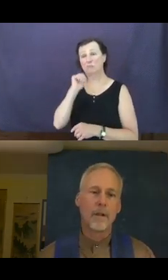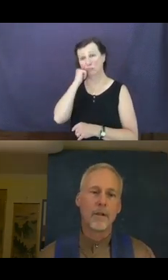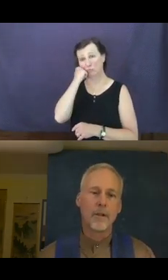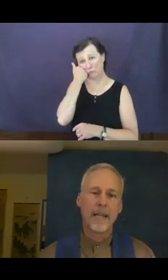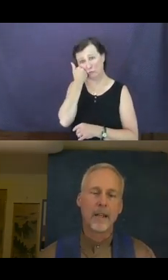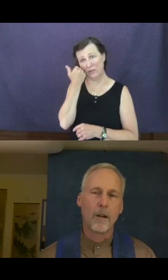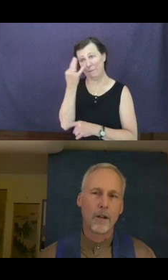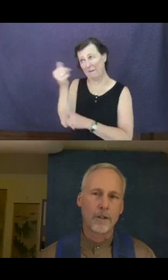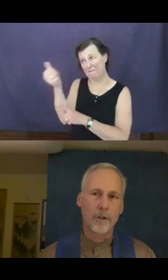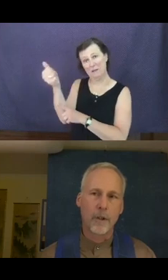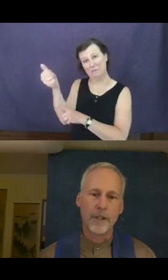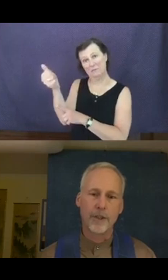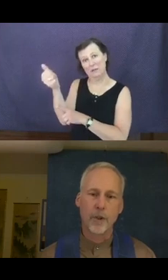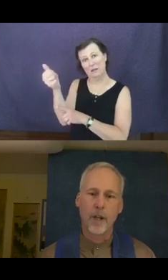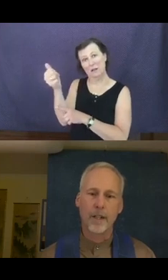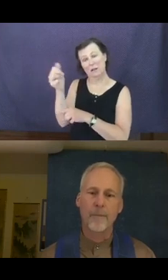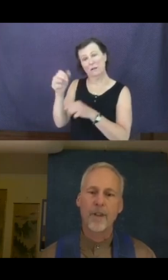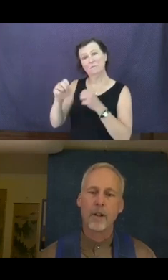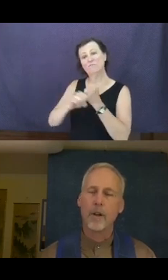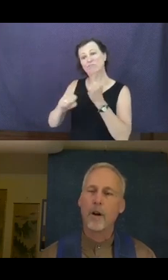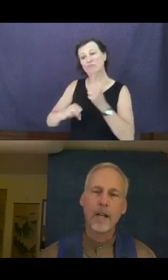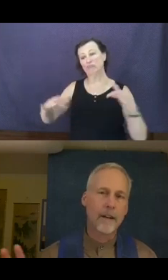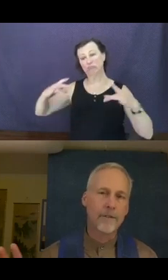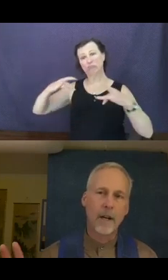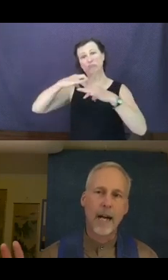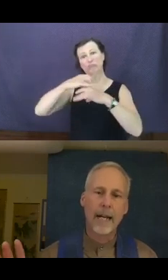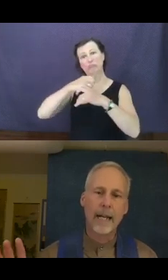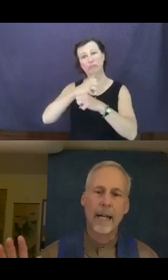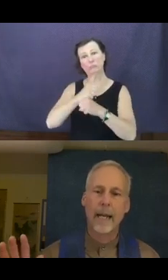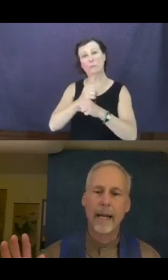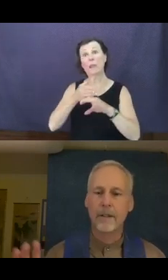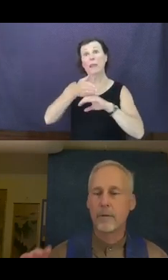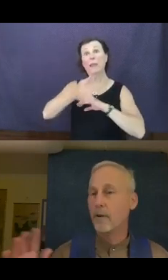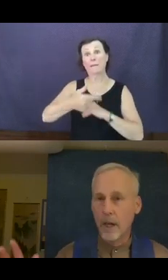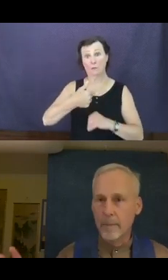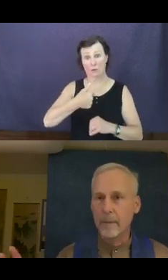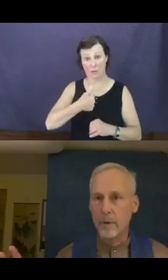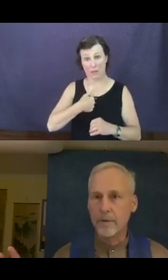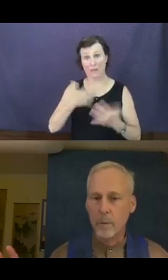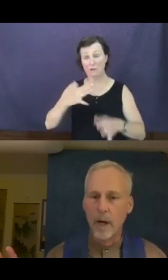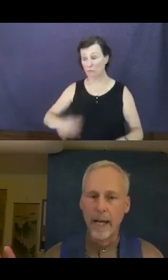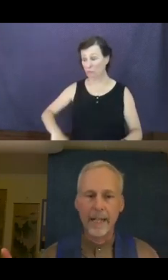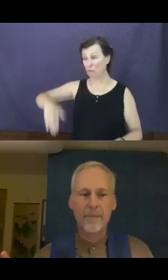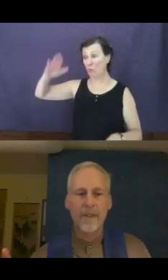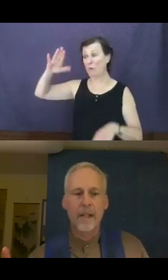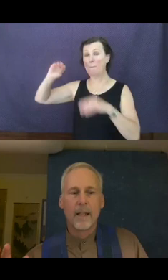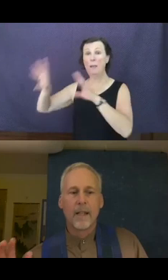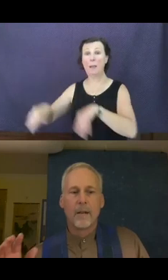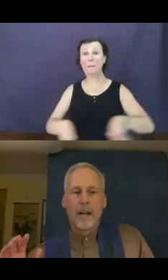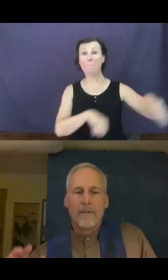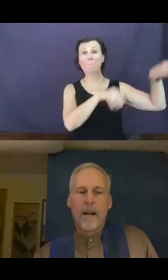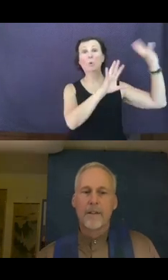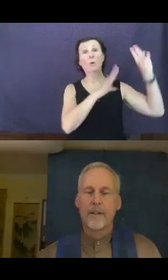To make a long story short, long after I had grown up and moved away, my father